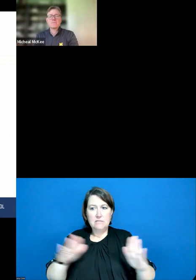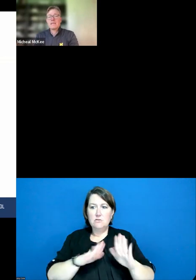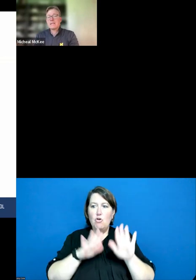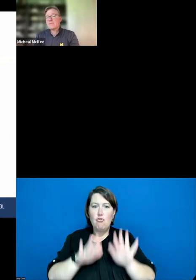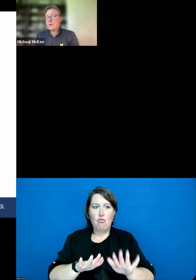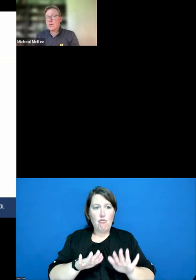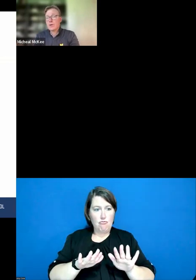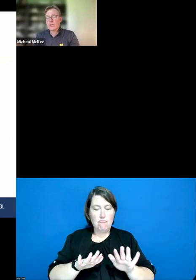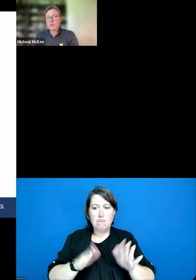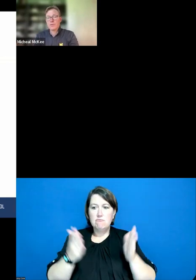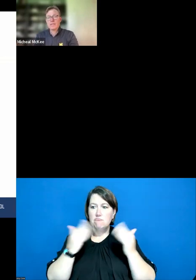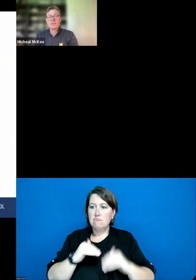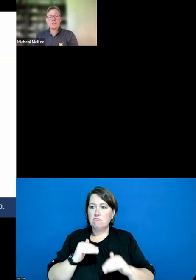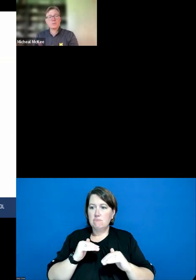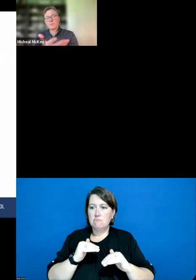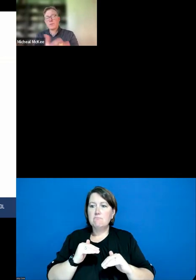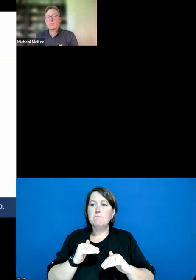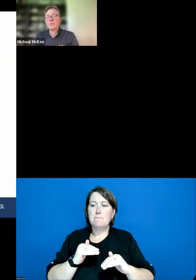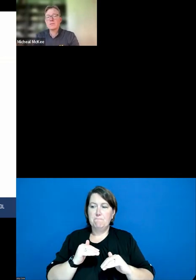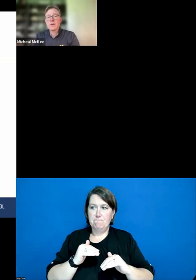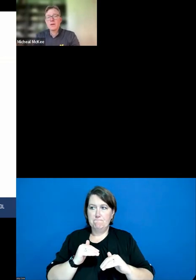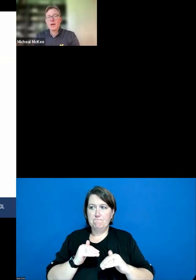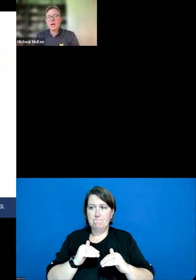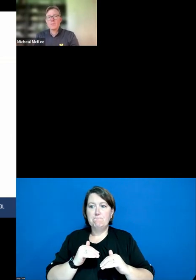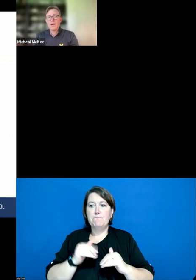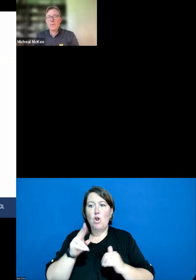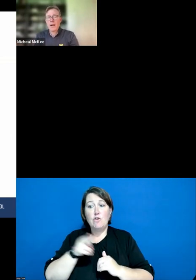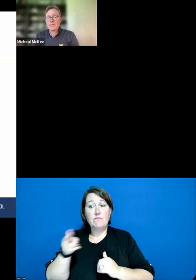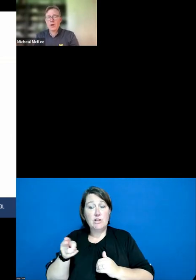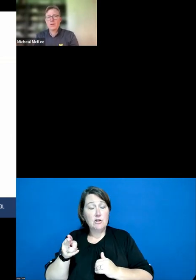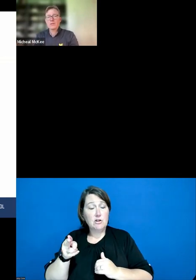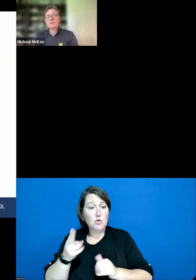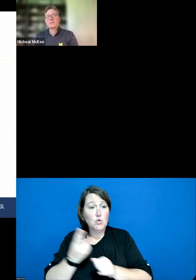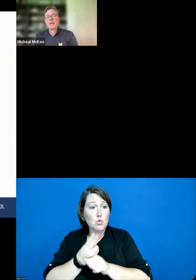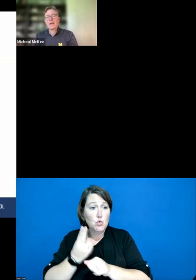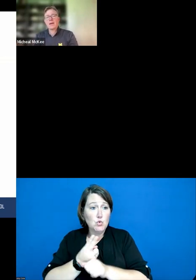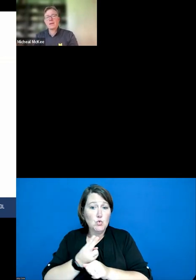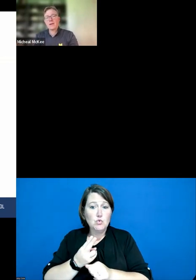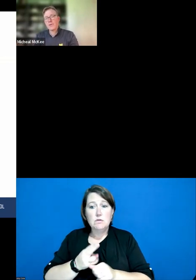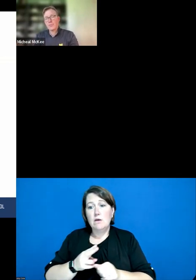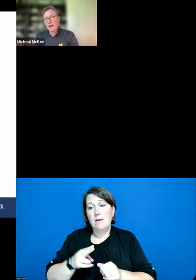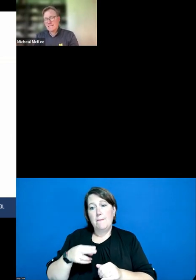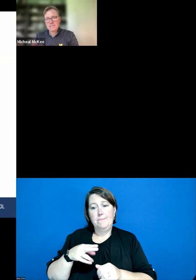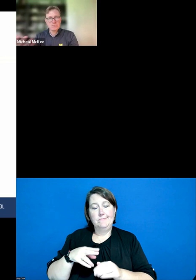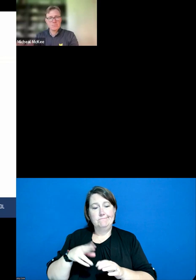And then for hard of hearing individuals, we use pocket talkers and another sin,